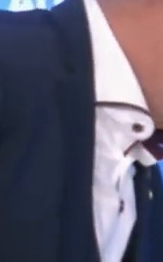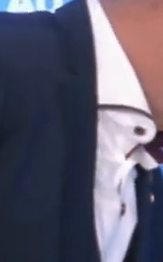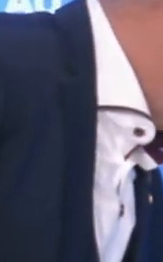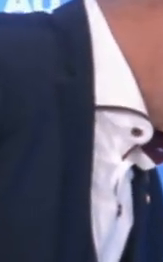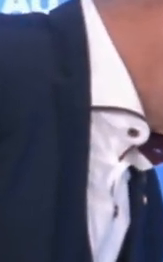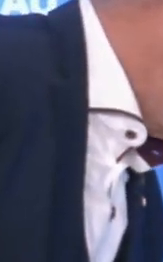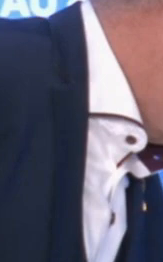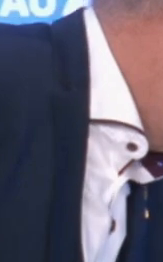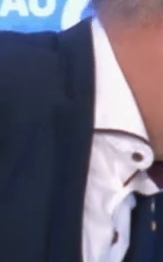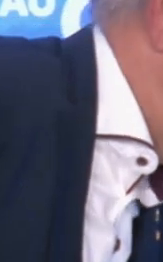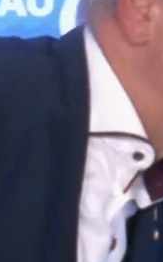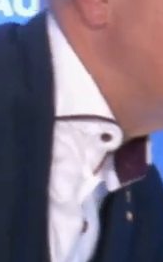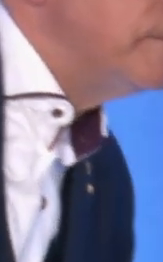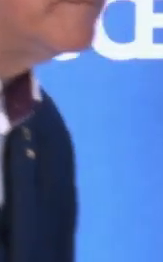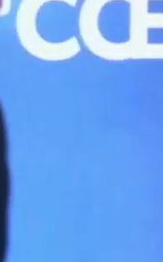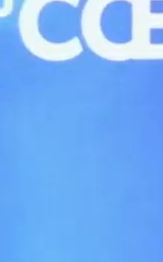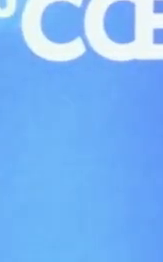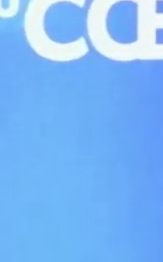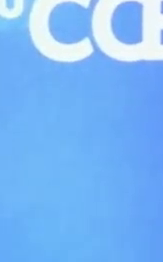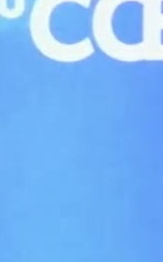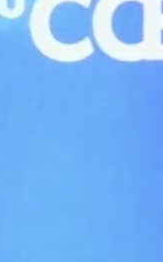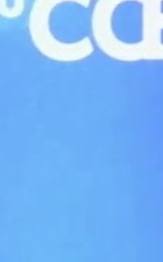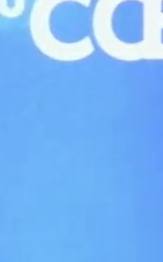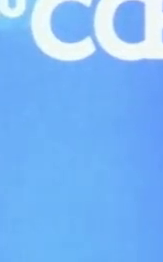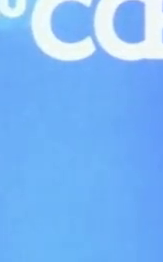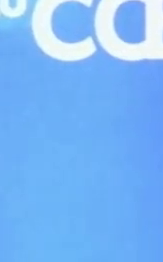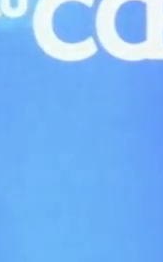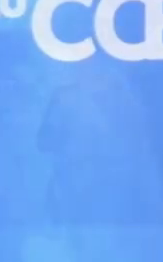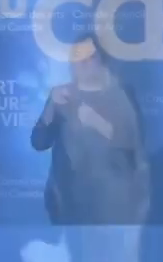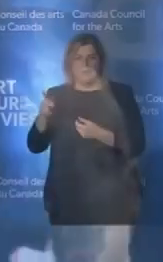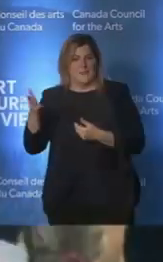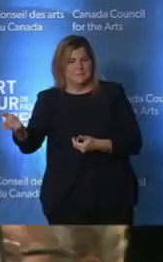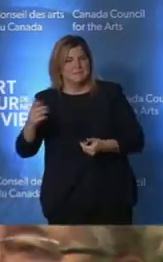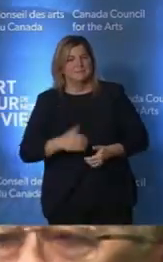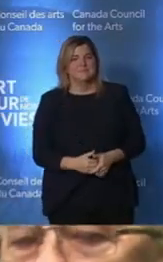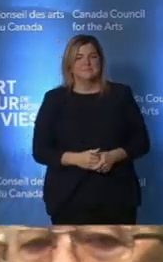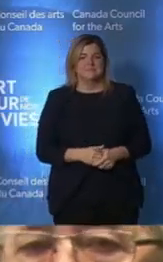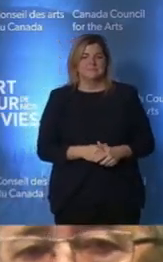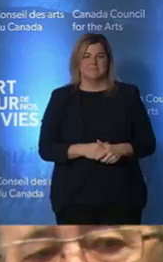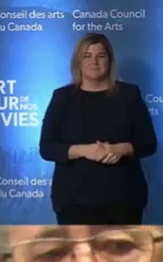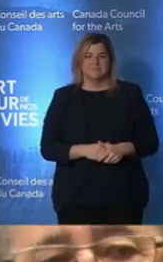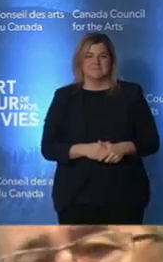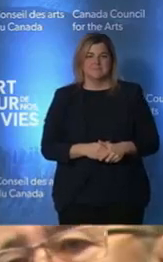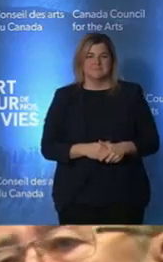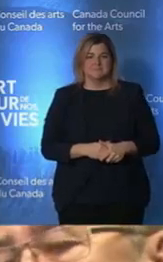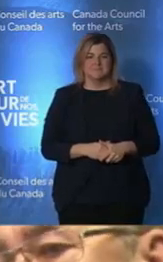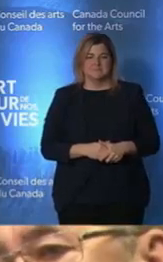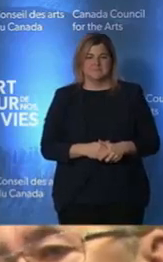Merci beaucoup… Thank you, Simon. Pierre also. Very rich, interesting information.